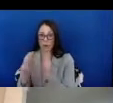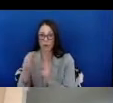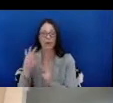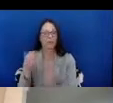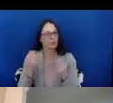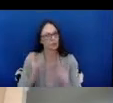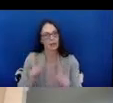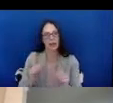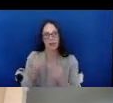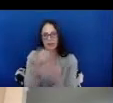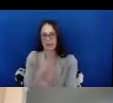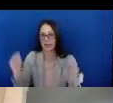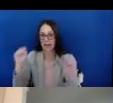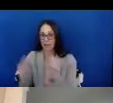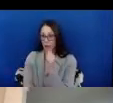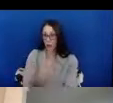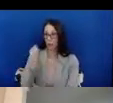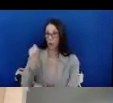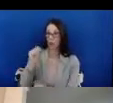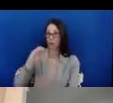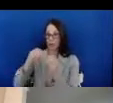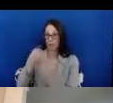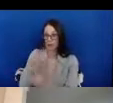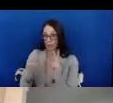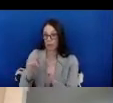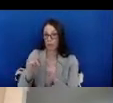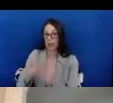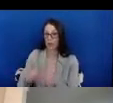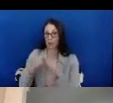number of lives out right. 15:59:22 We will significantly disadvantaged